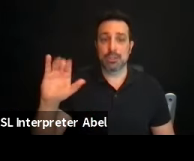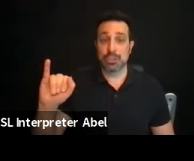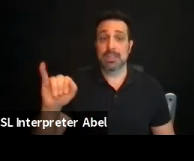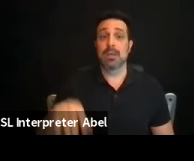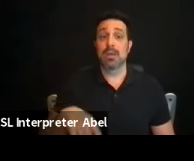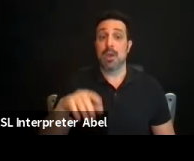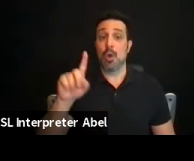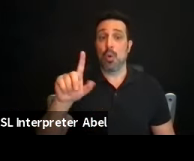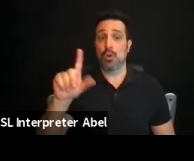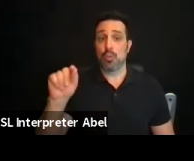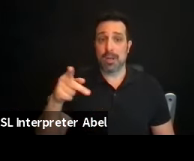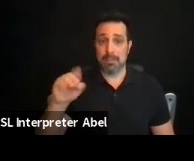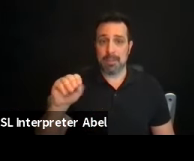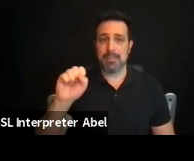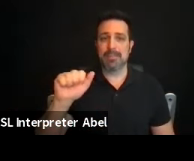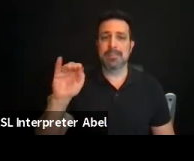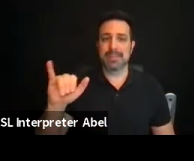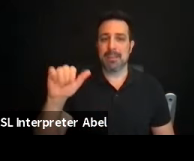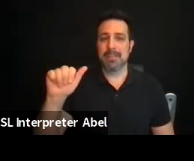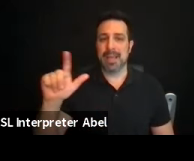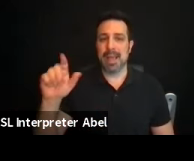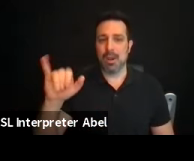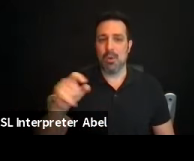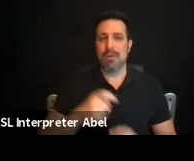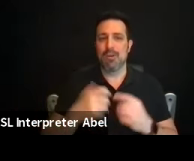we will hear from our wonderful